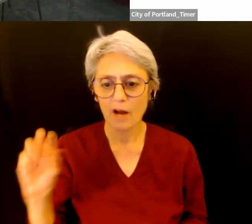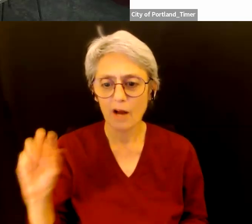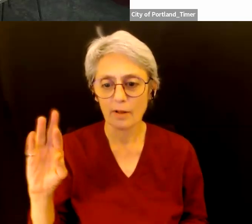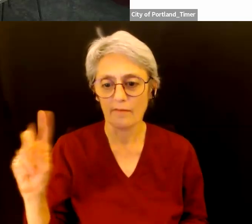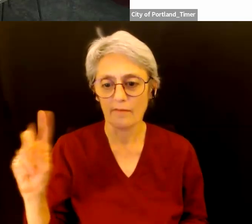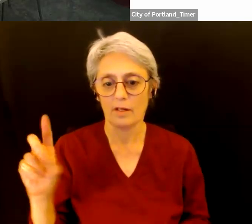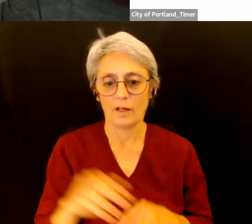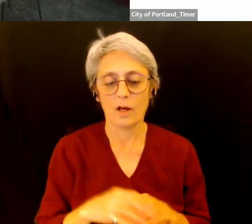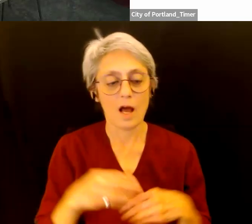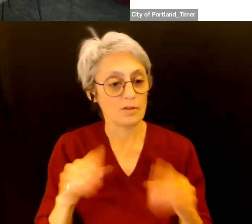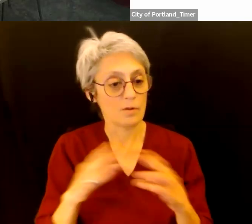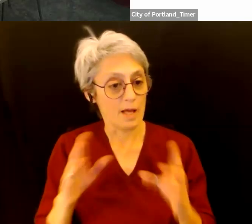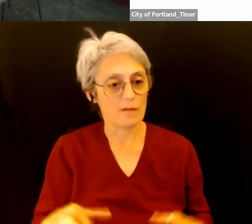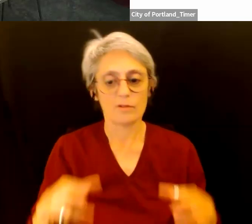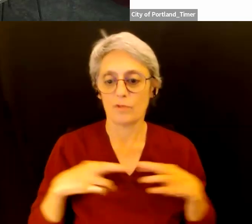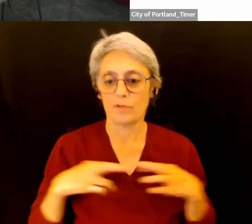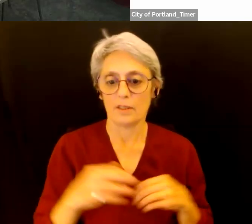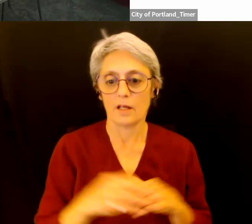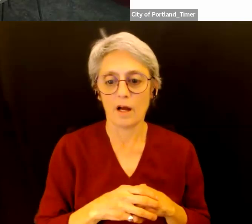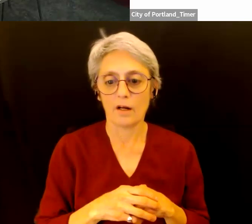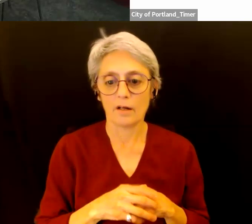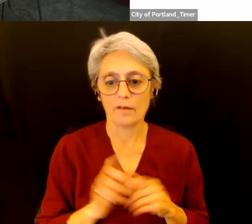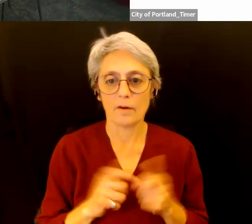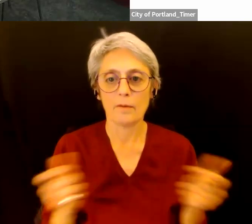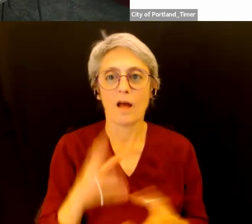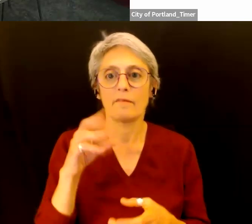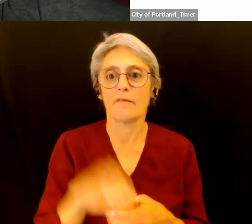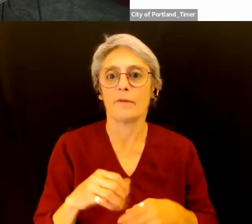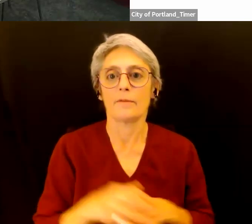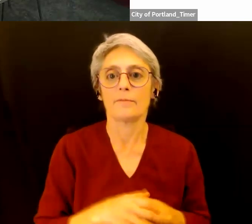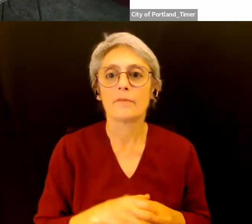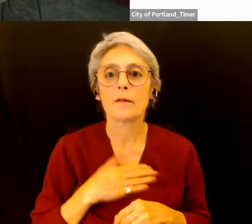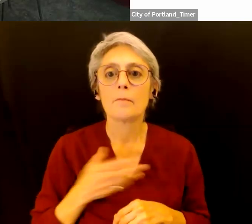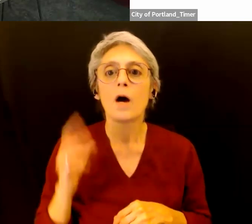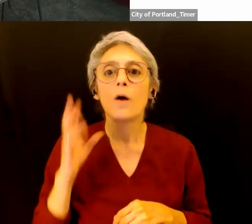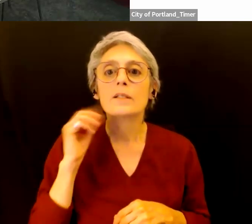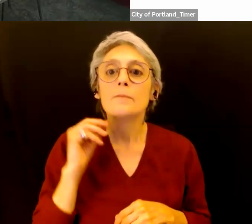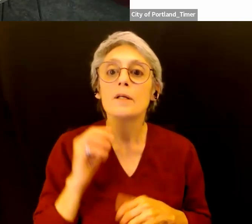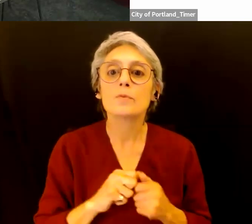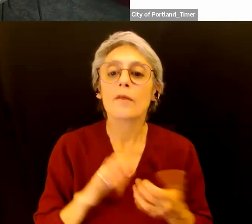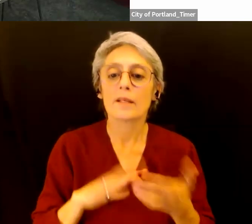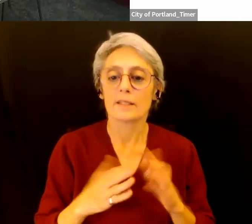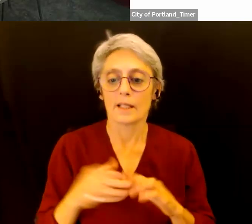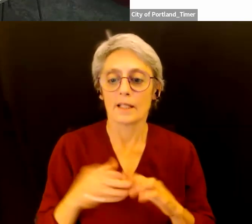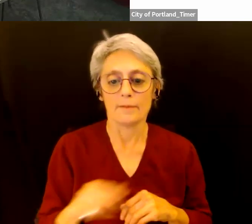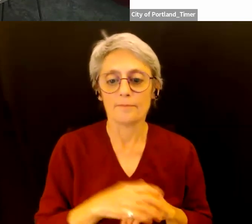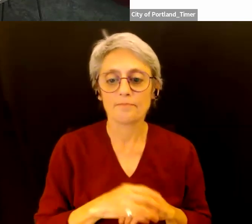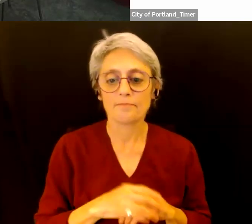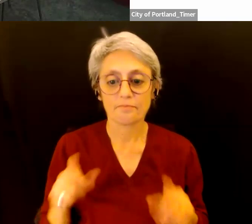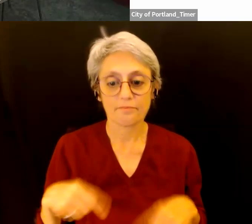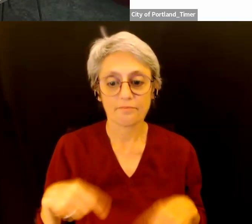From major involvement. In my own experience with the city over the years.